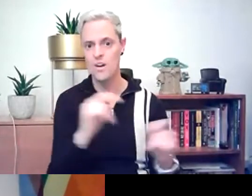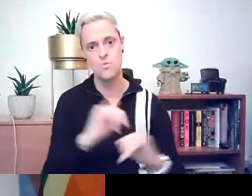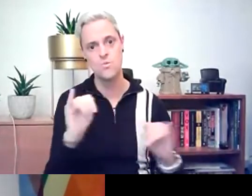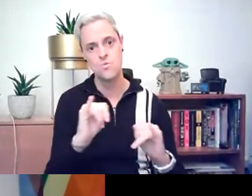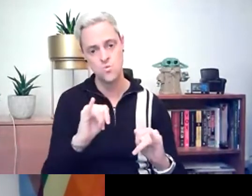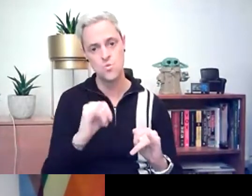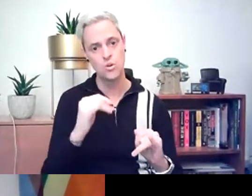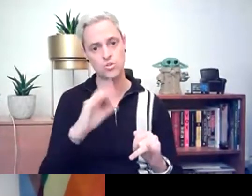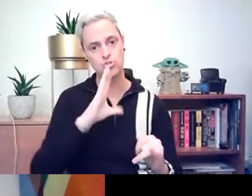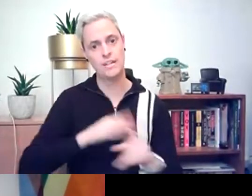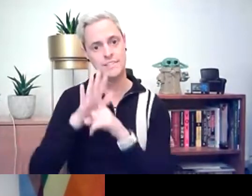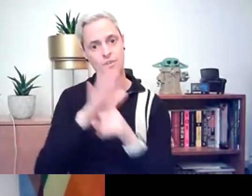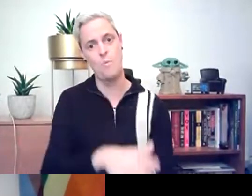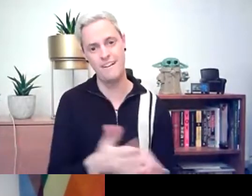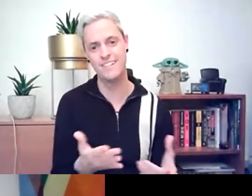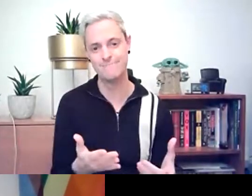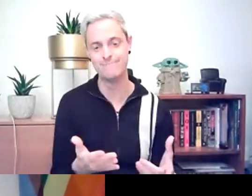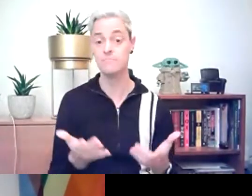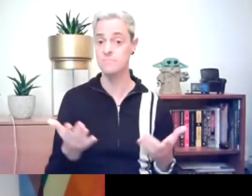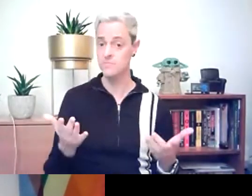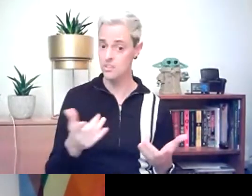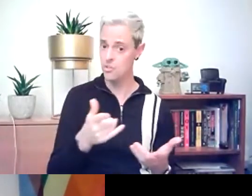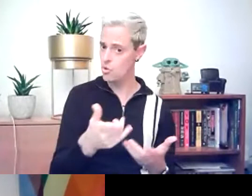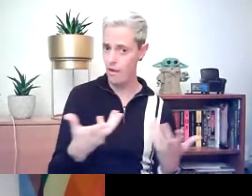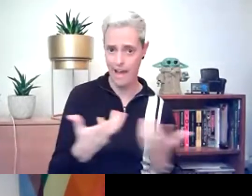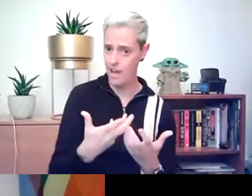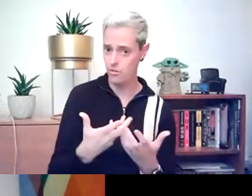you suggest on that how best to 18:25:31 avoid burnout and you know, self